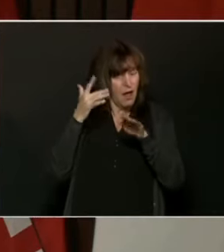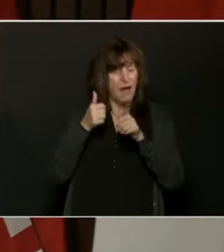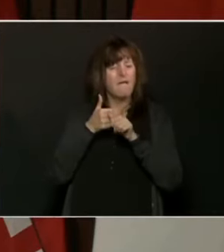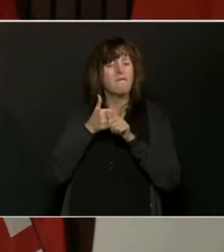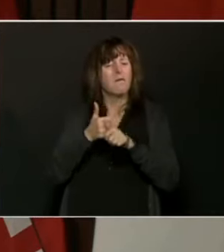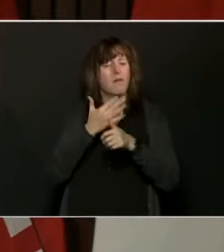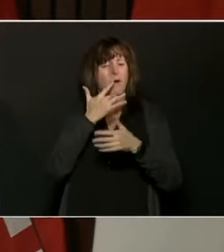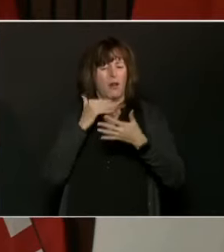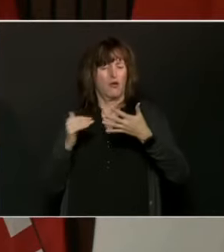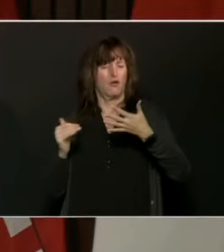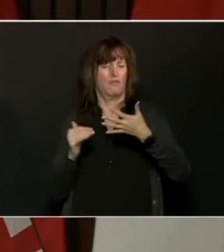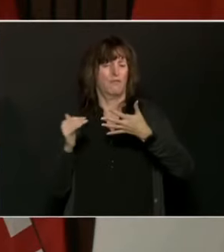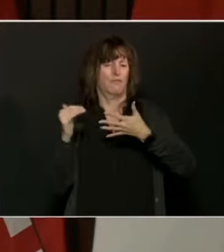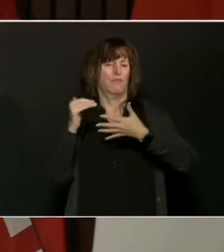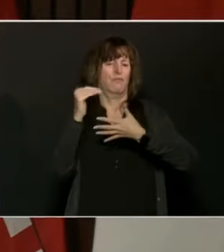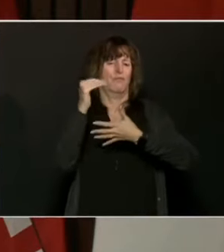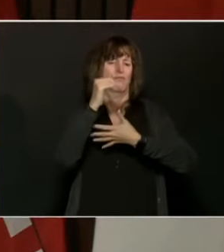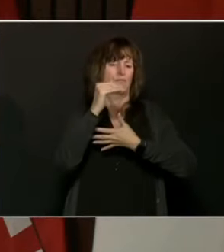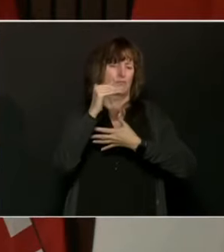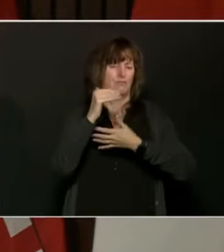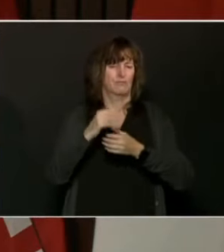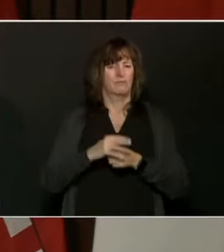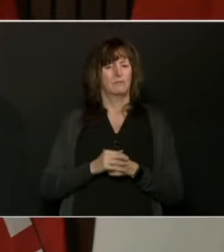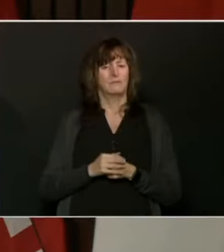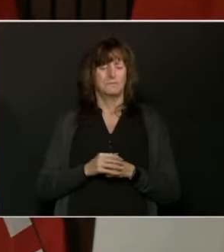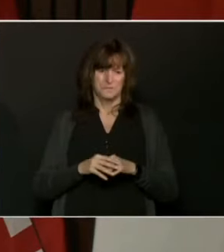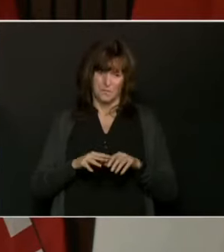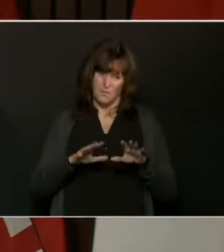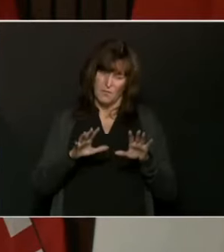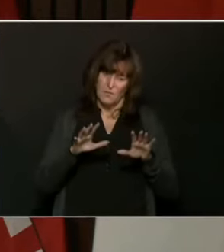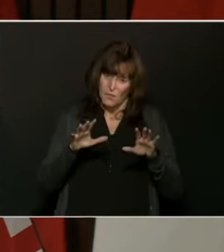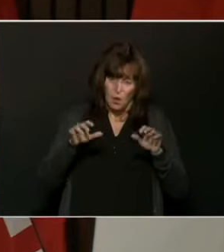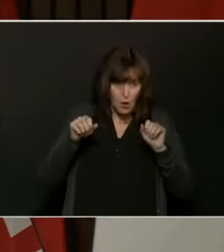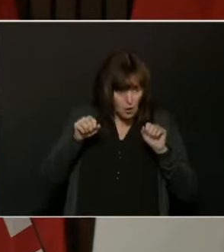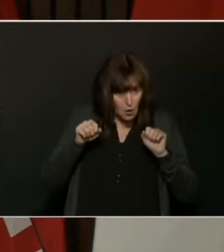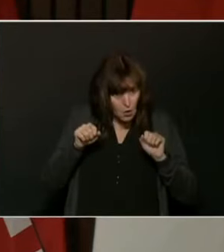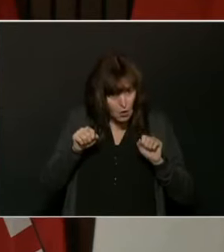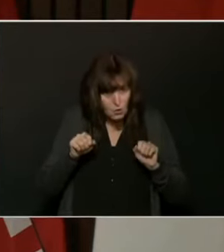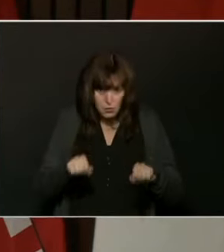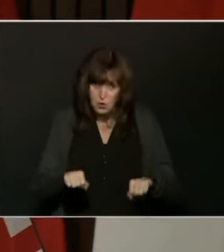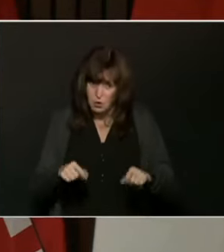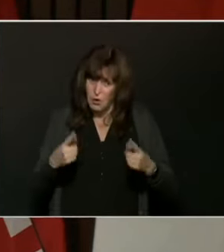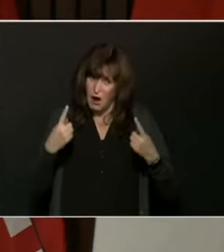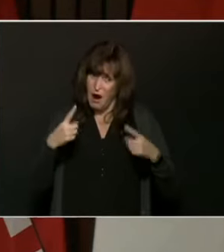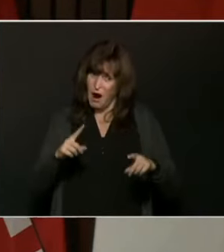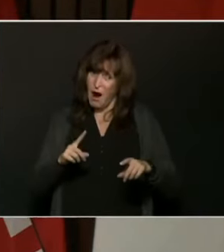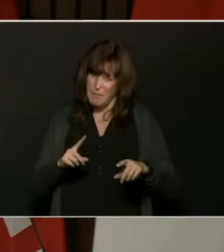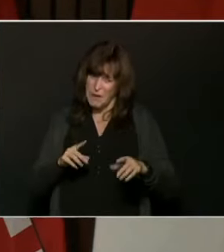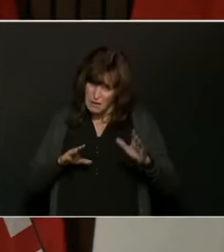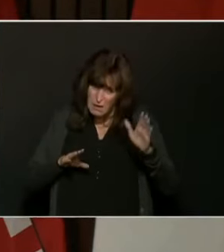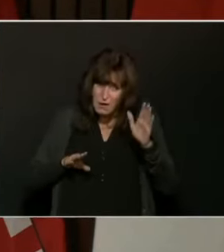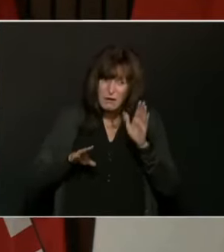LOW-LEVEL GROWTH, AND THAT'S A FUNCTION OF THE RESTRICTION THAT